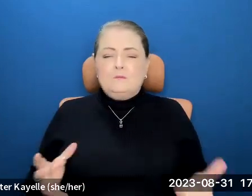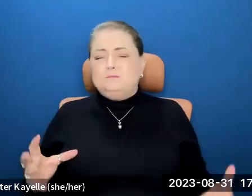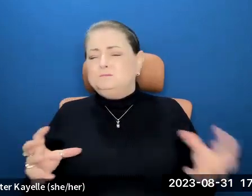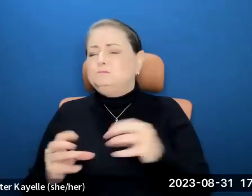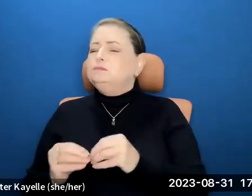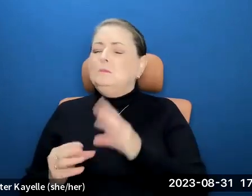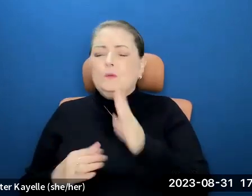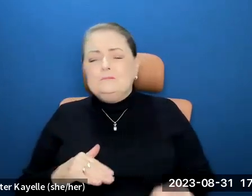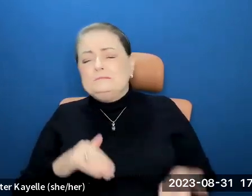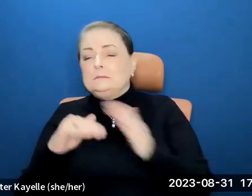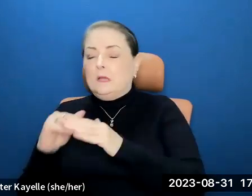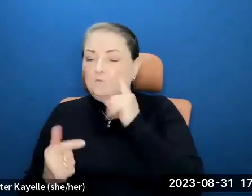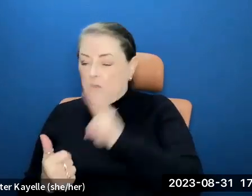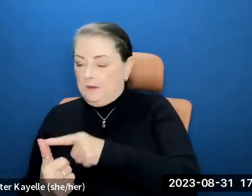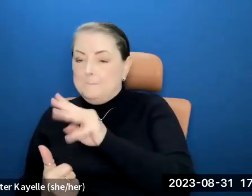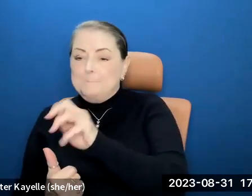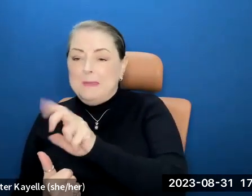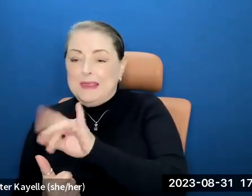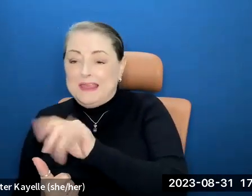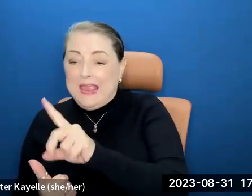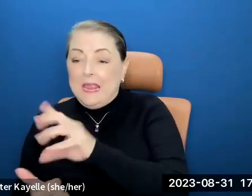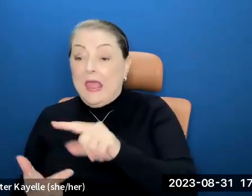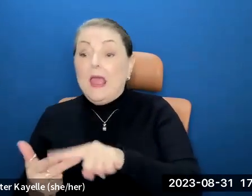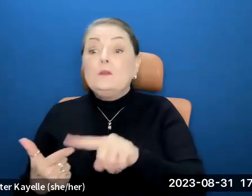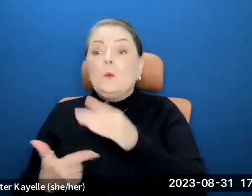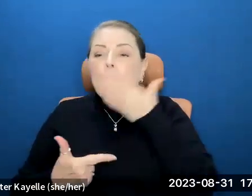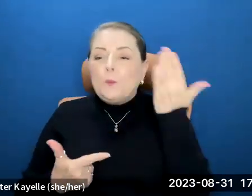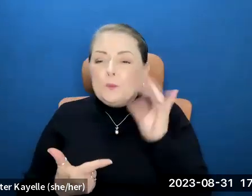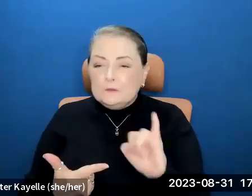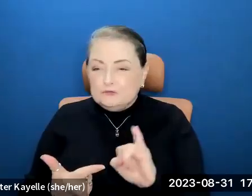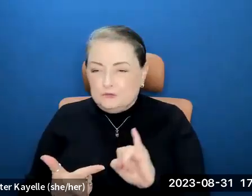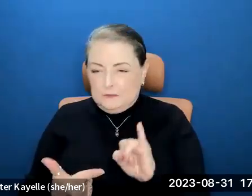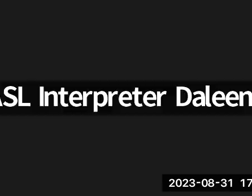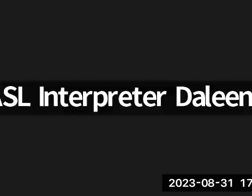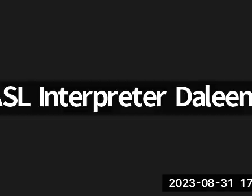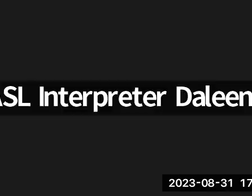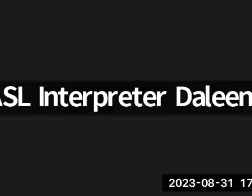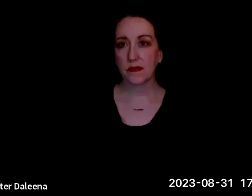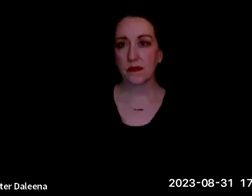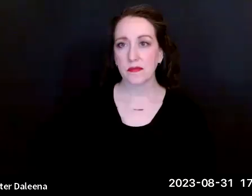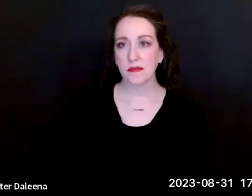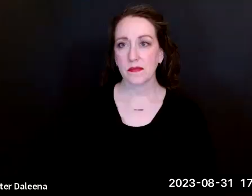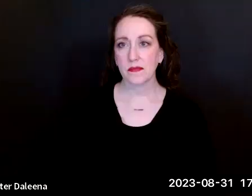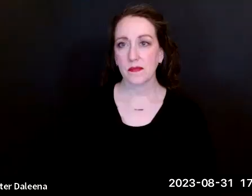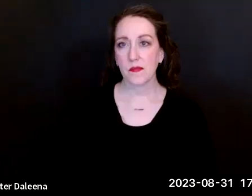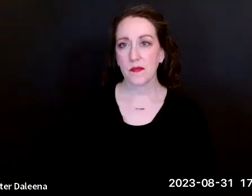serve both Medicaid and the uninsured residents in our communities thank you thank you Rhonda